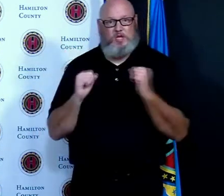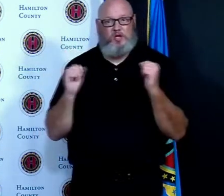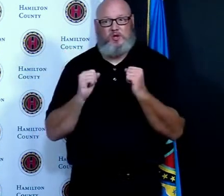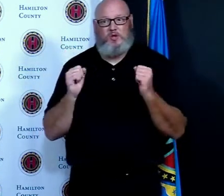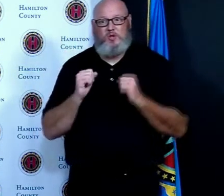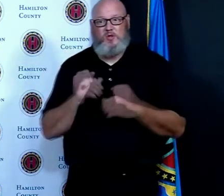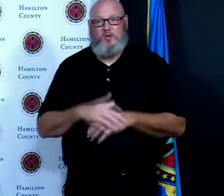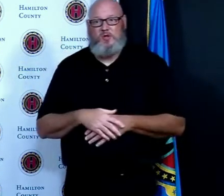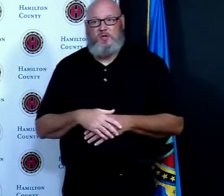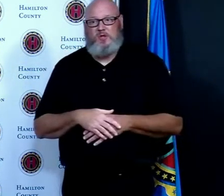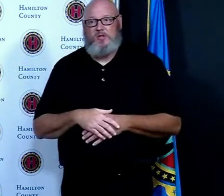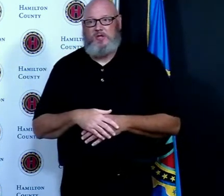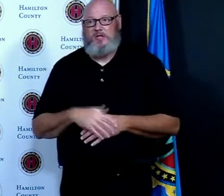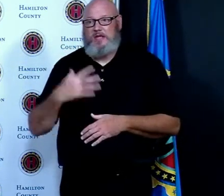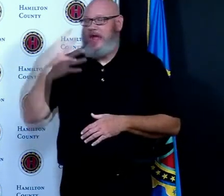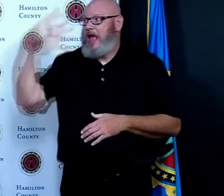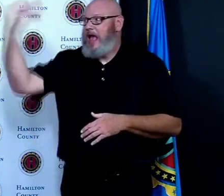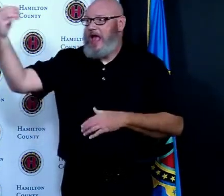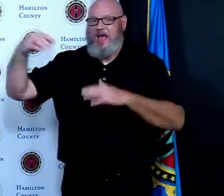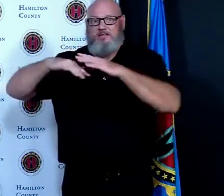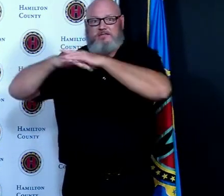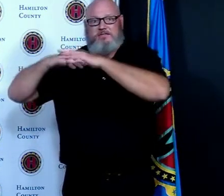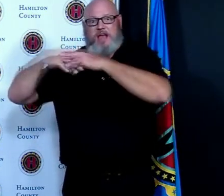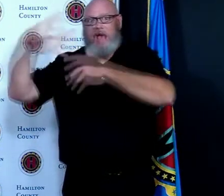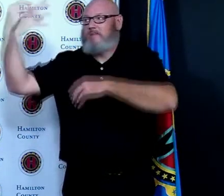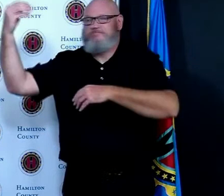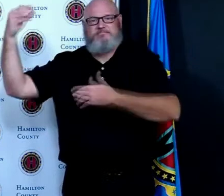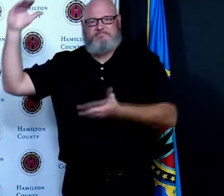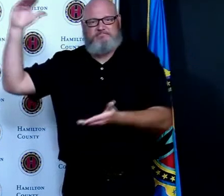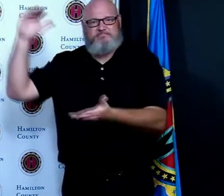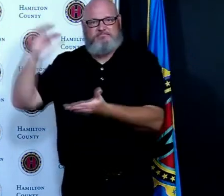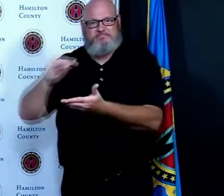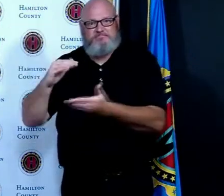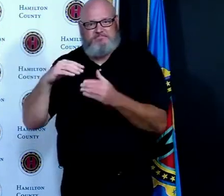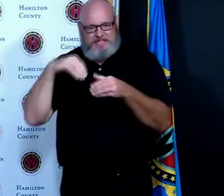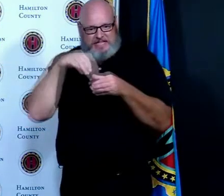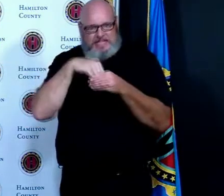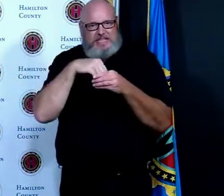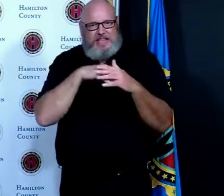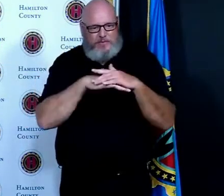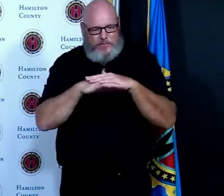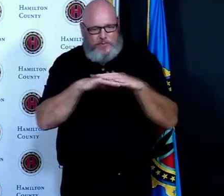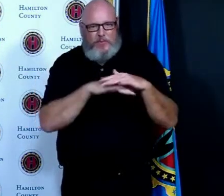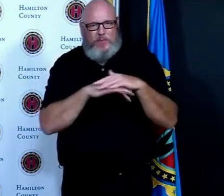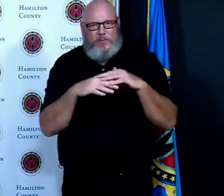to any of you ask the state about requesting more restrictive action because we talk to people